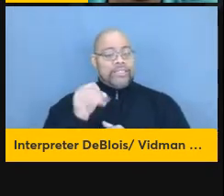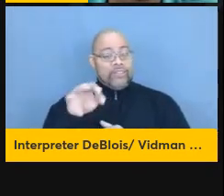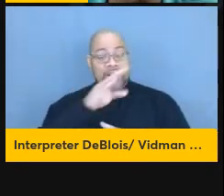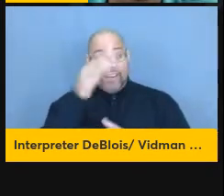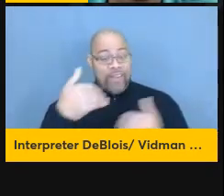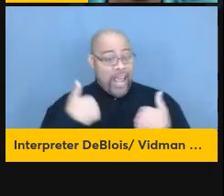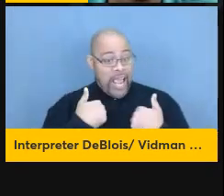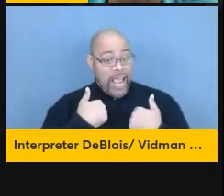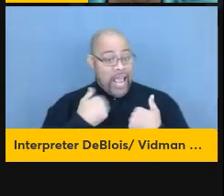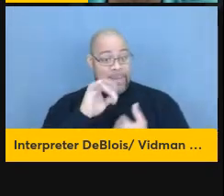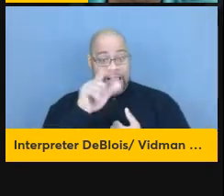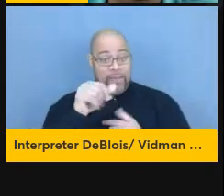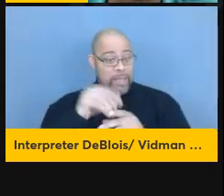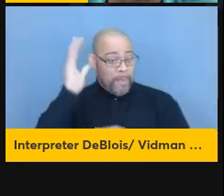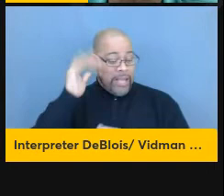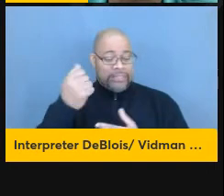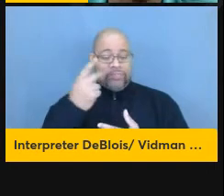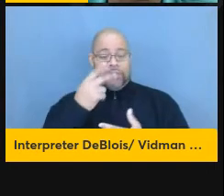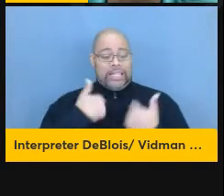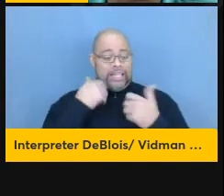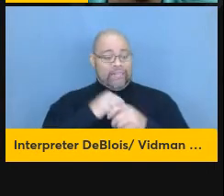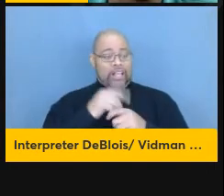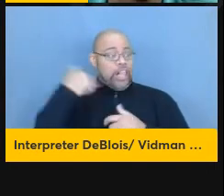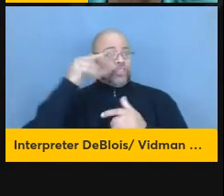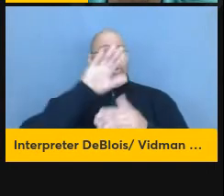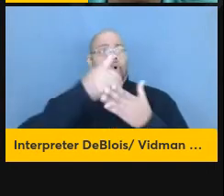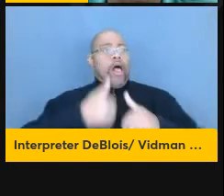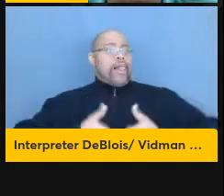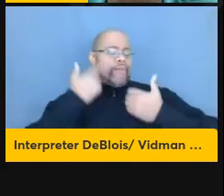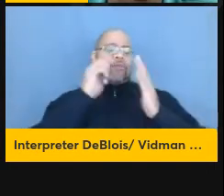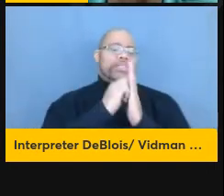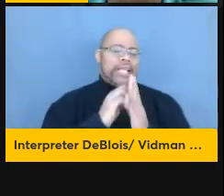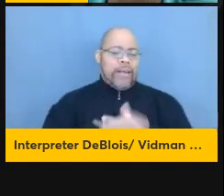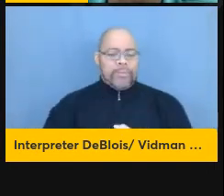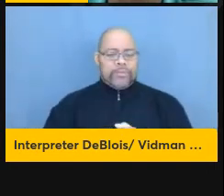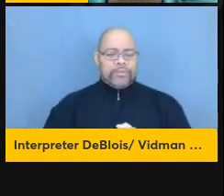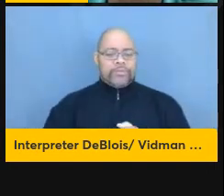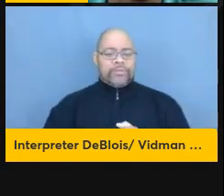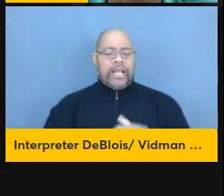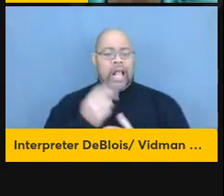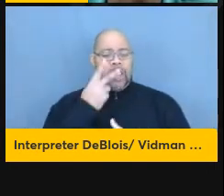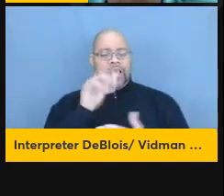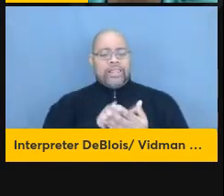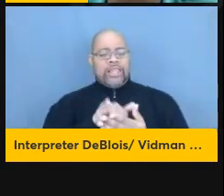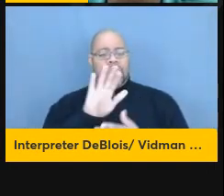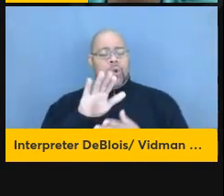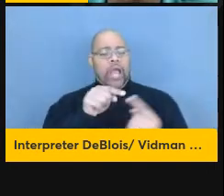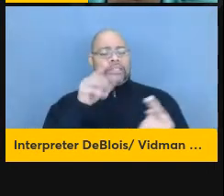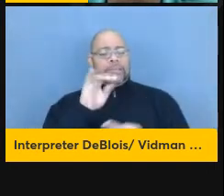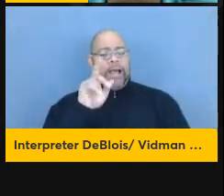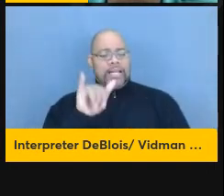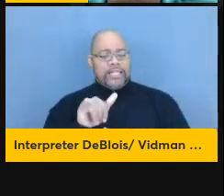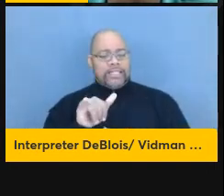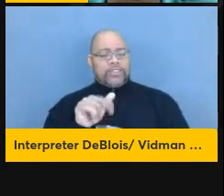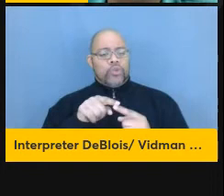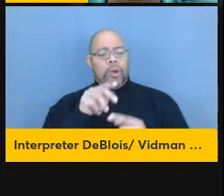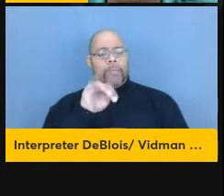any malaria, if you've lived in London all your life, for example, and I look at your antibodies to malaria as an extract,